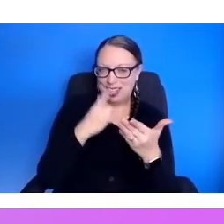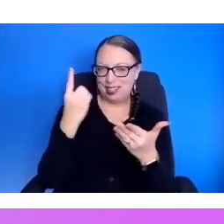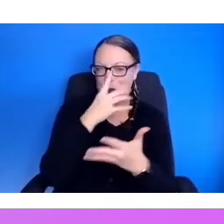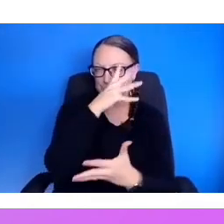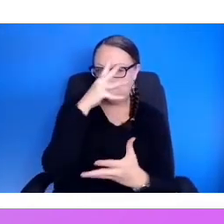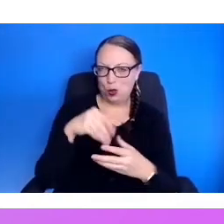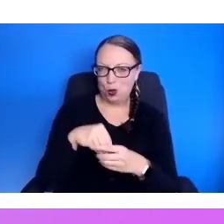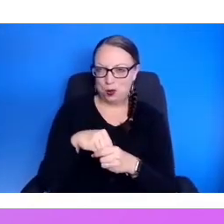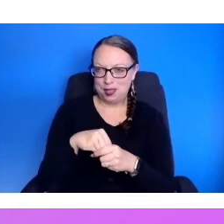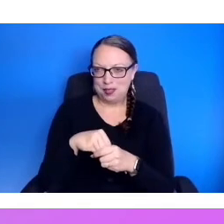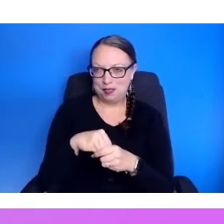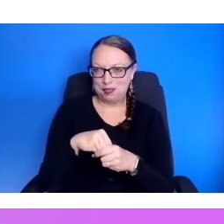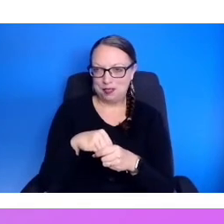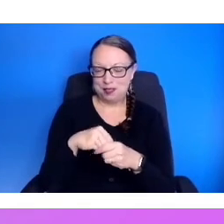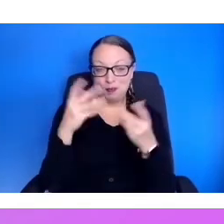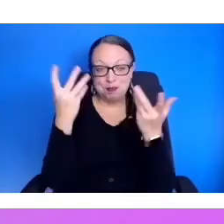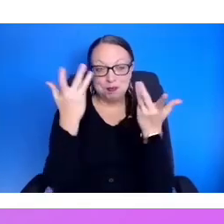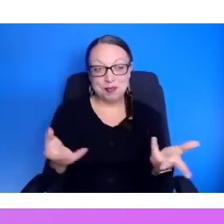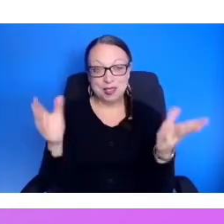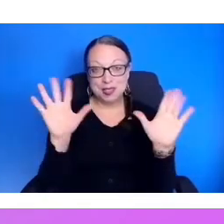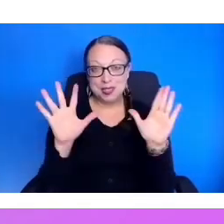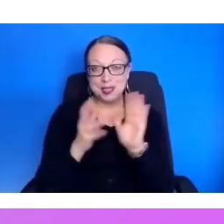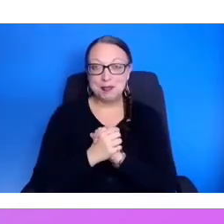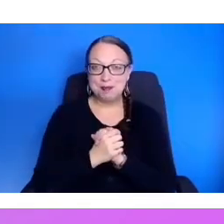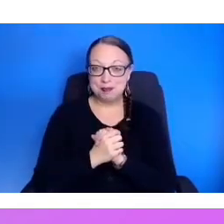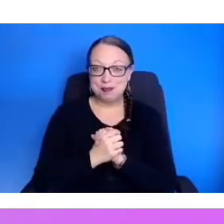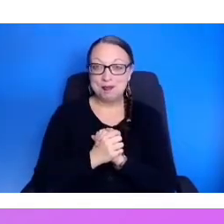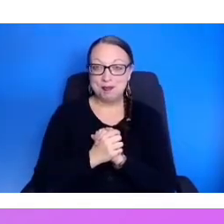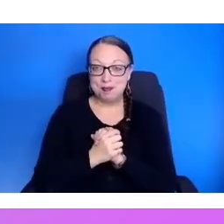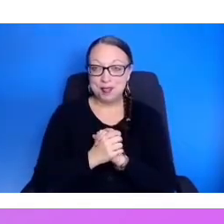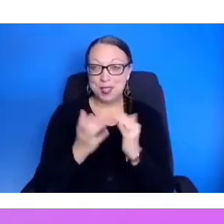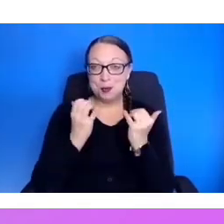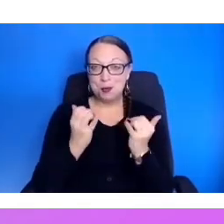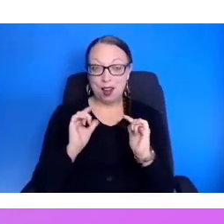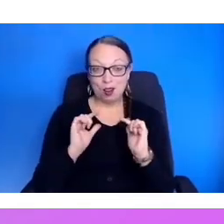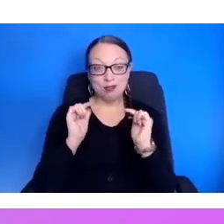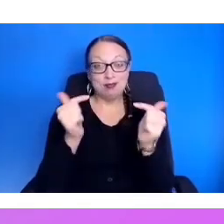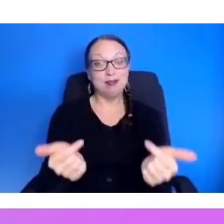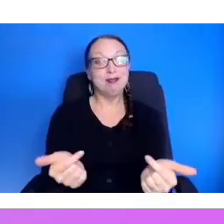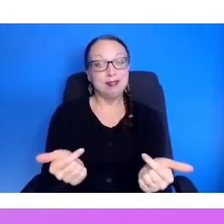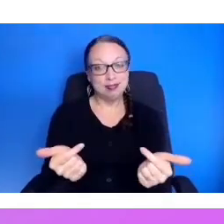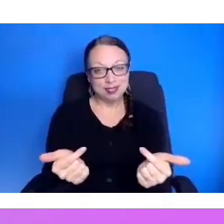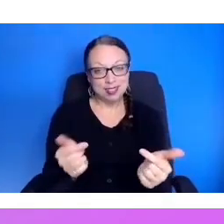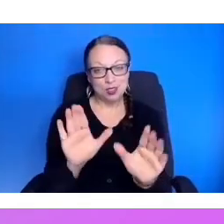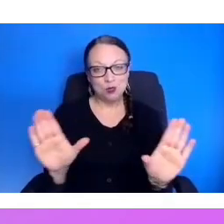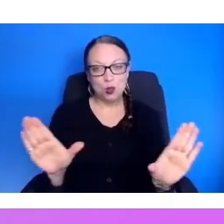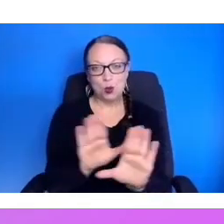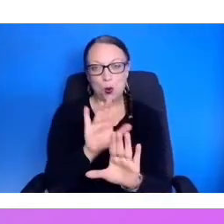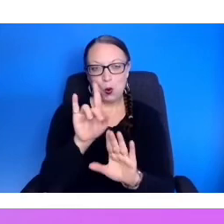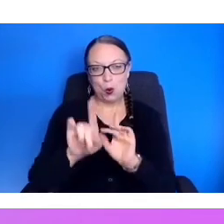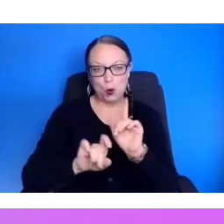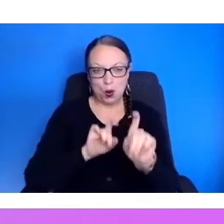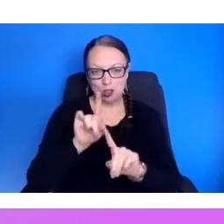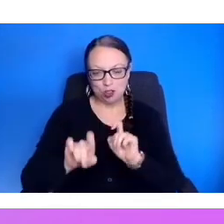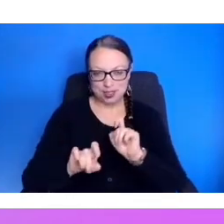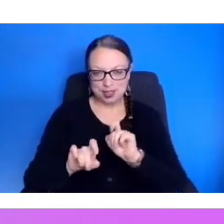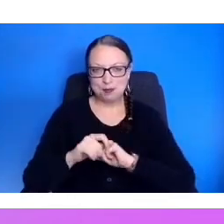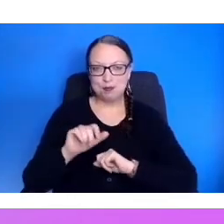That is our presentation and now it is over to you. Thank you so much Christine and Tom,